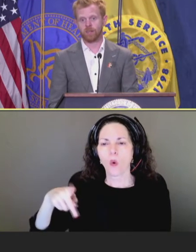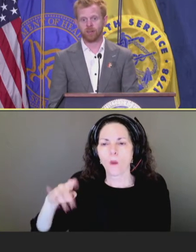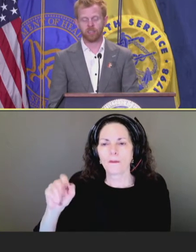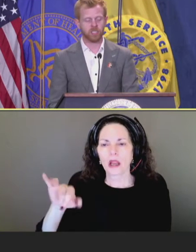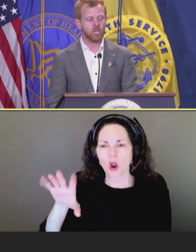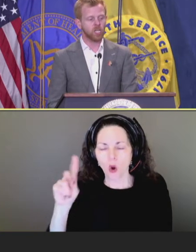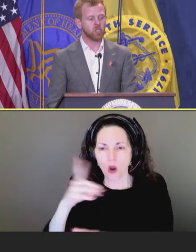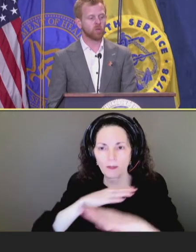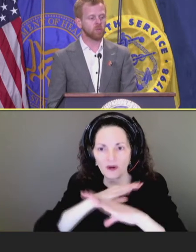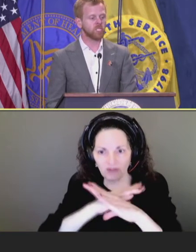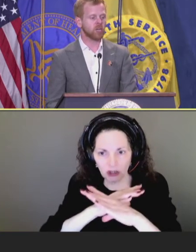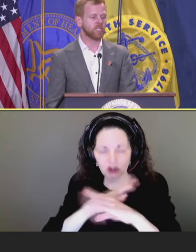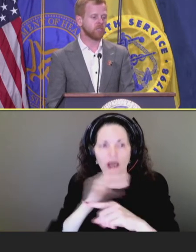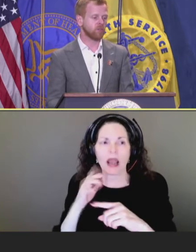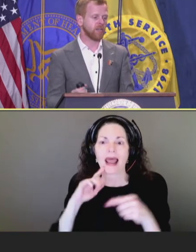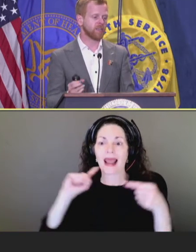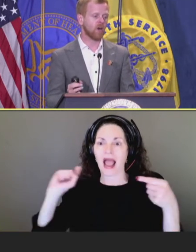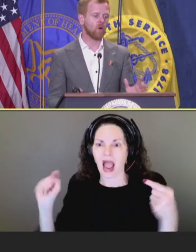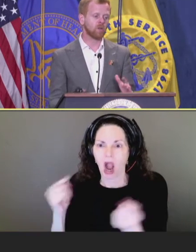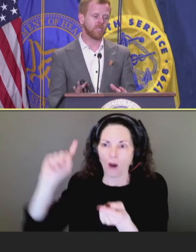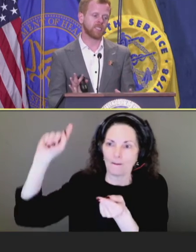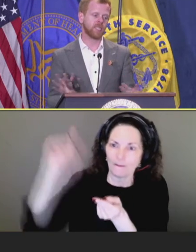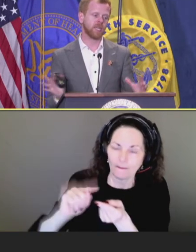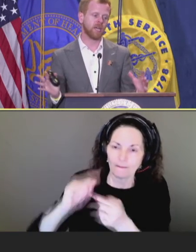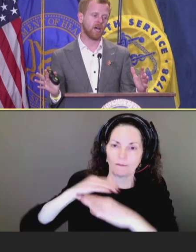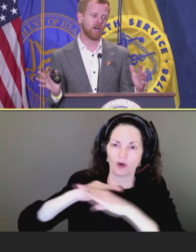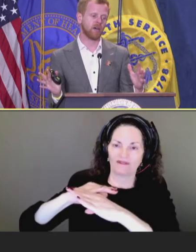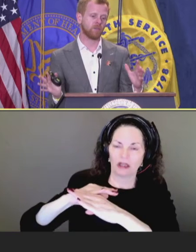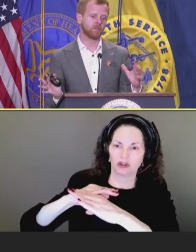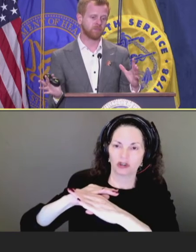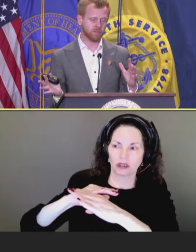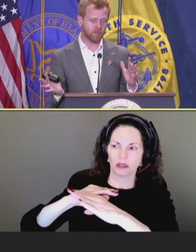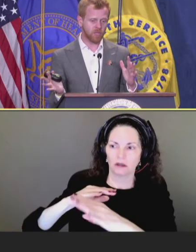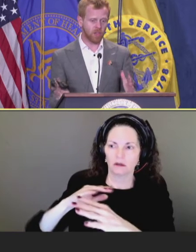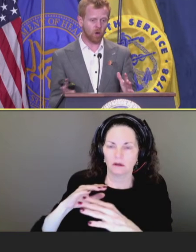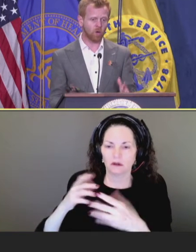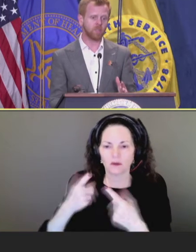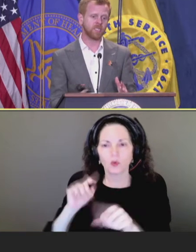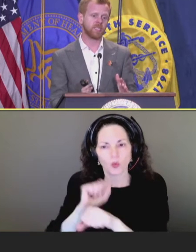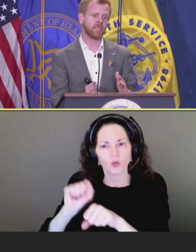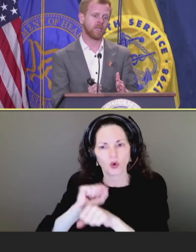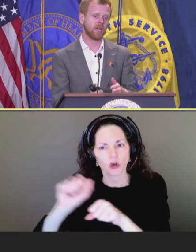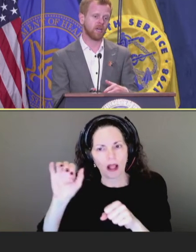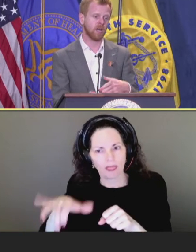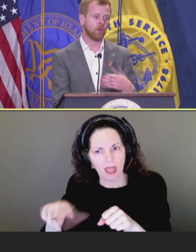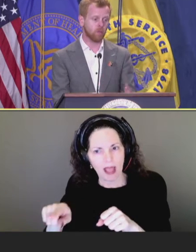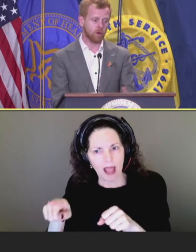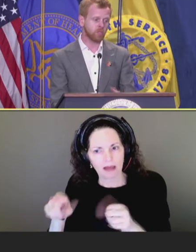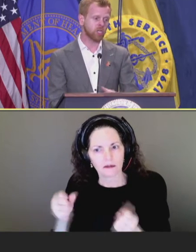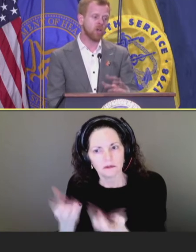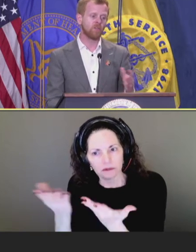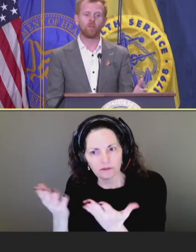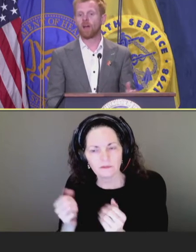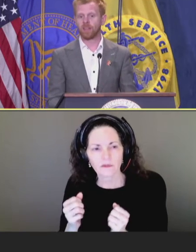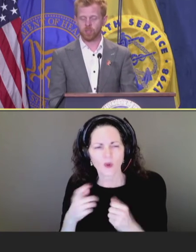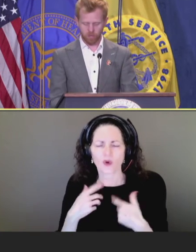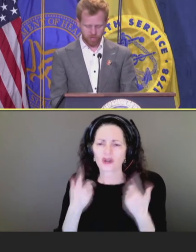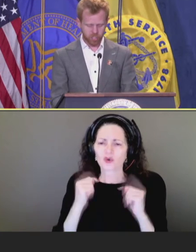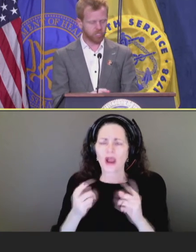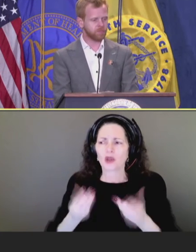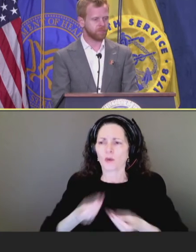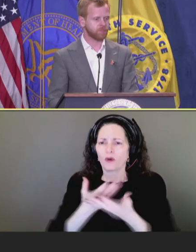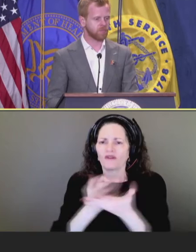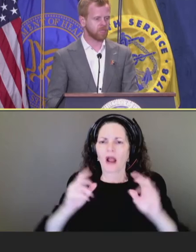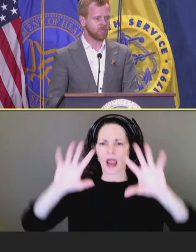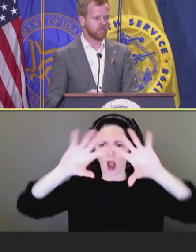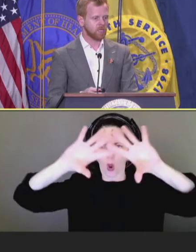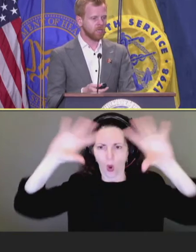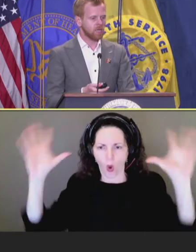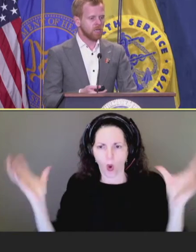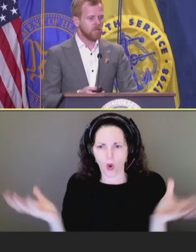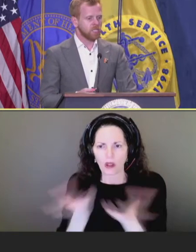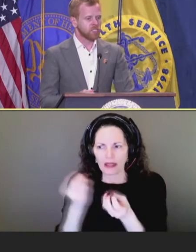efforts. So, we're really trying to create that holistic approach for violence prevention.